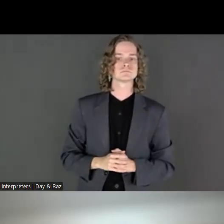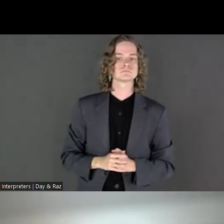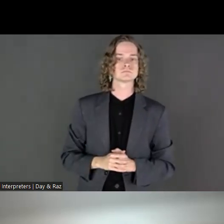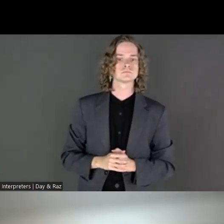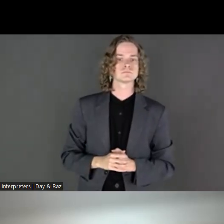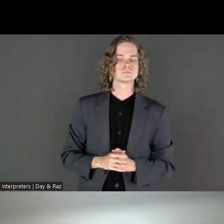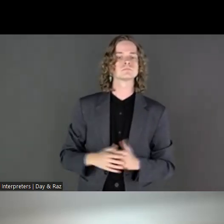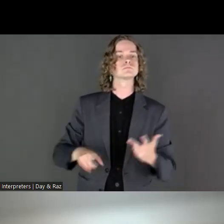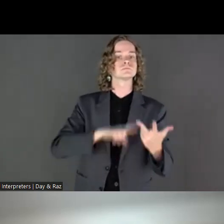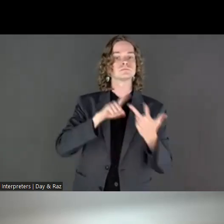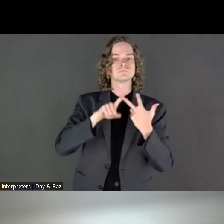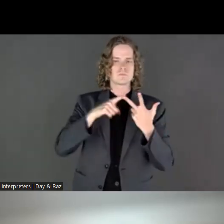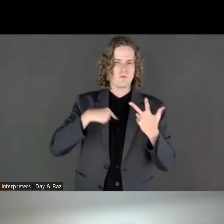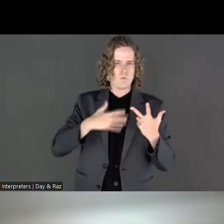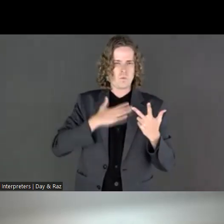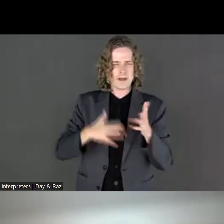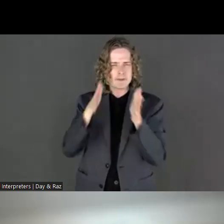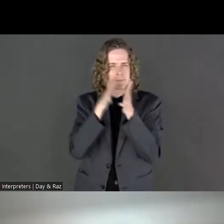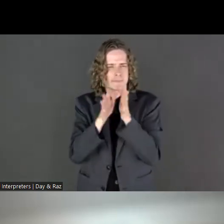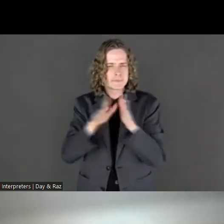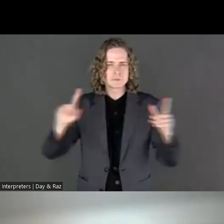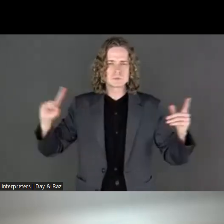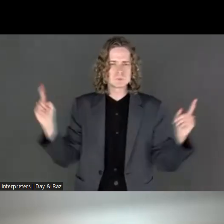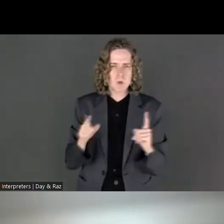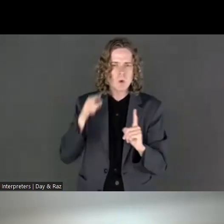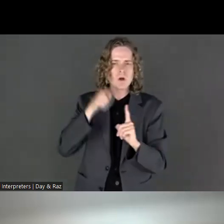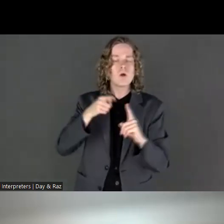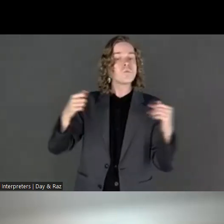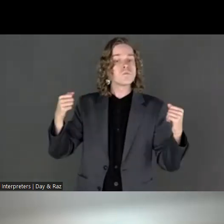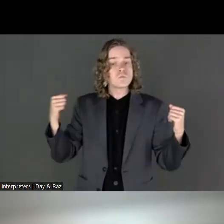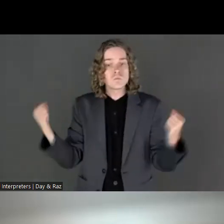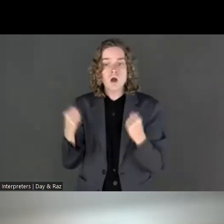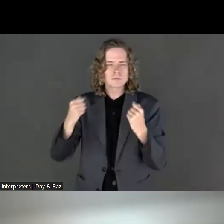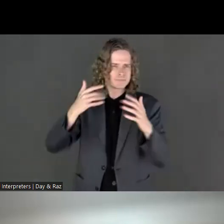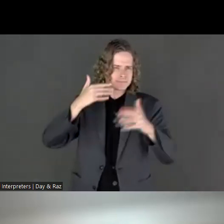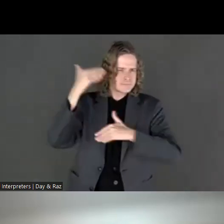going on at other interagency framework, so particularly the Grand Bargain process.